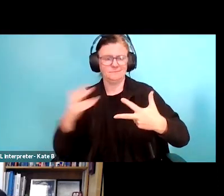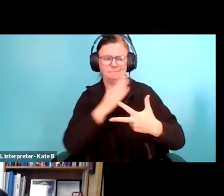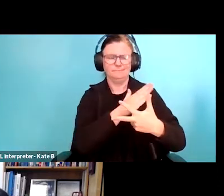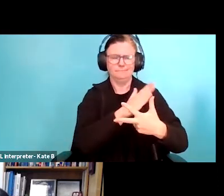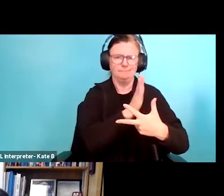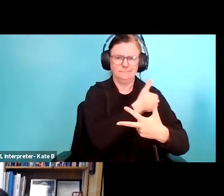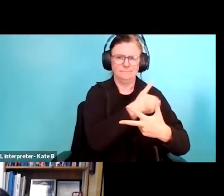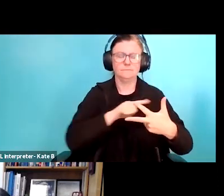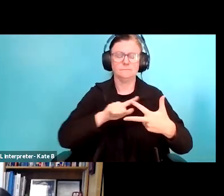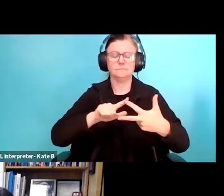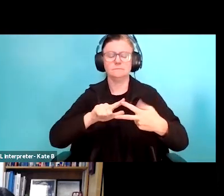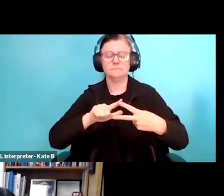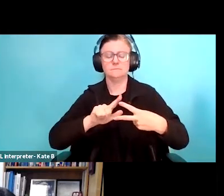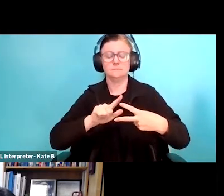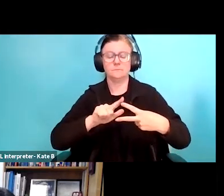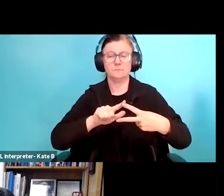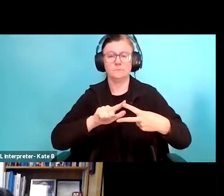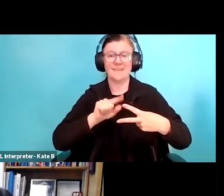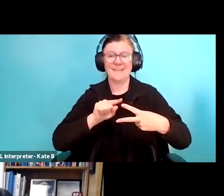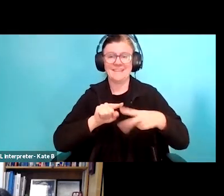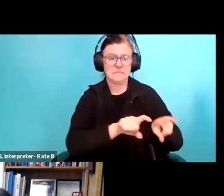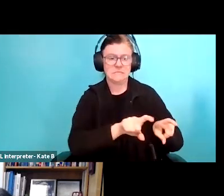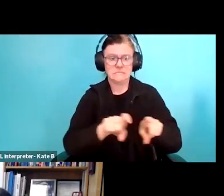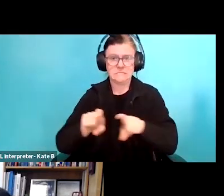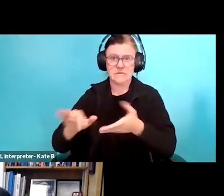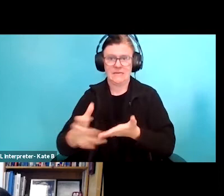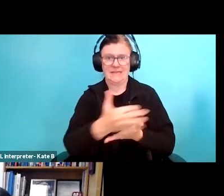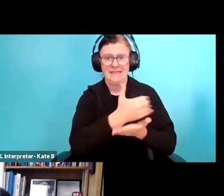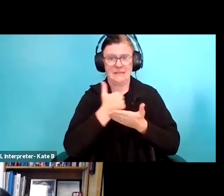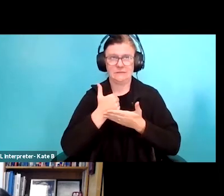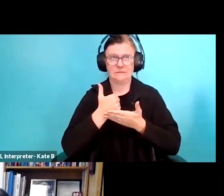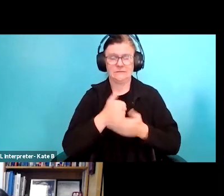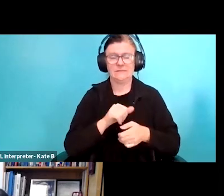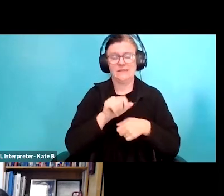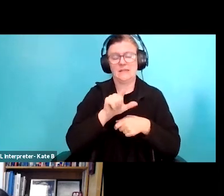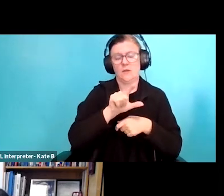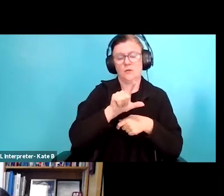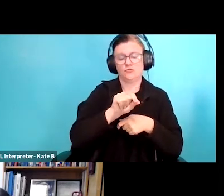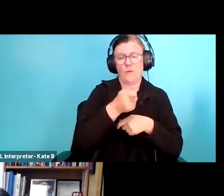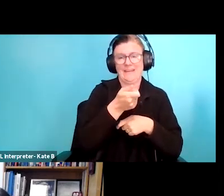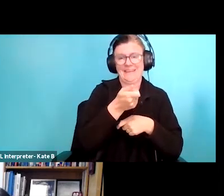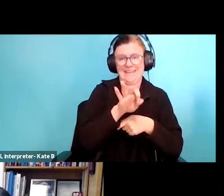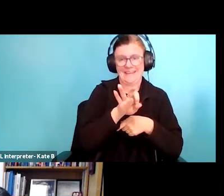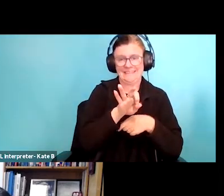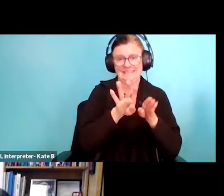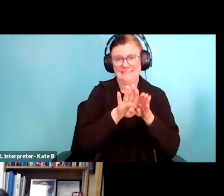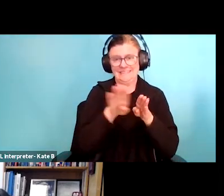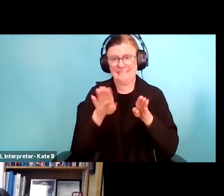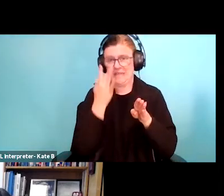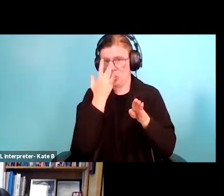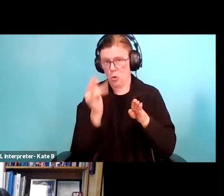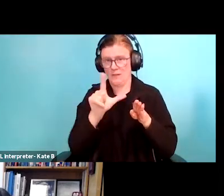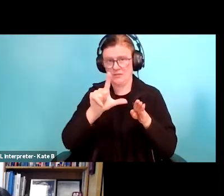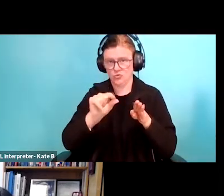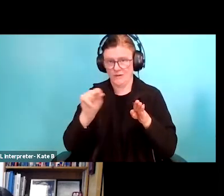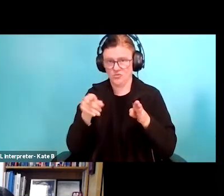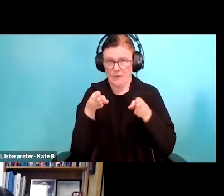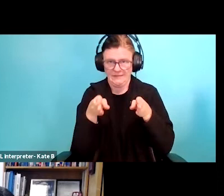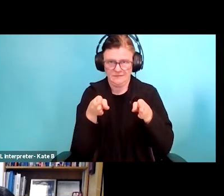2 which is data that was collected in the end of 2019 and very early 2020 that gives us a pretty